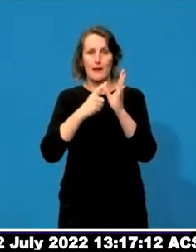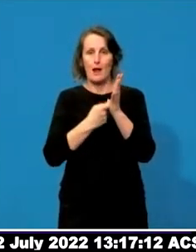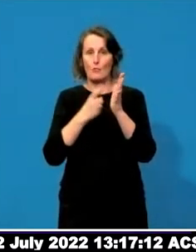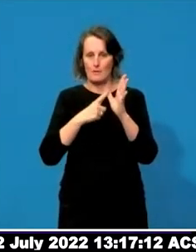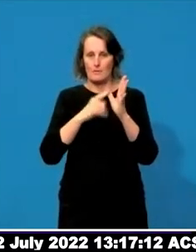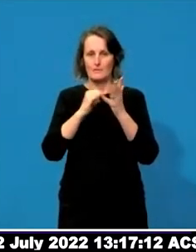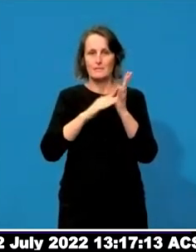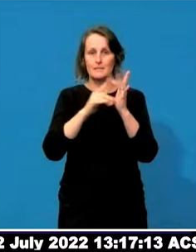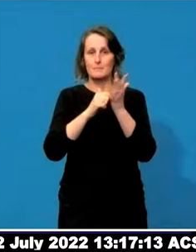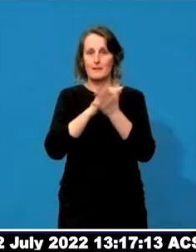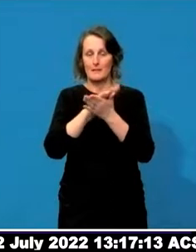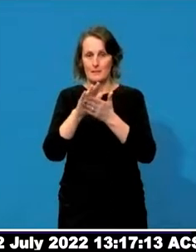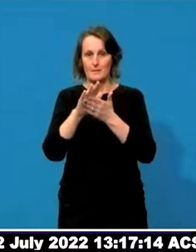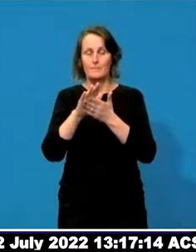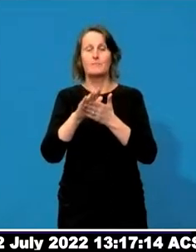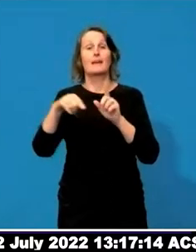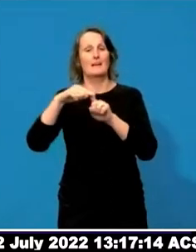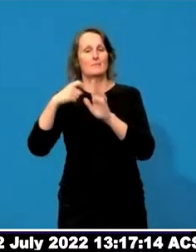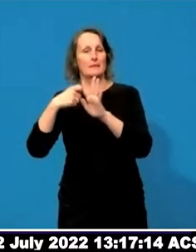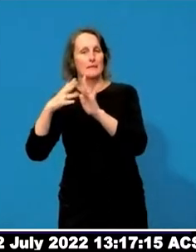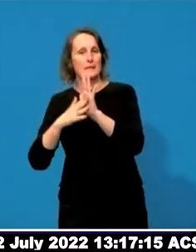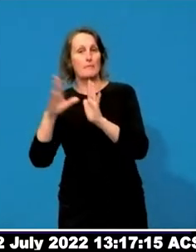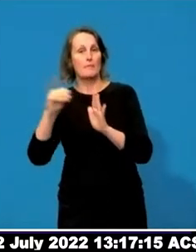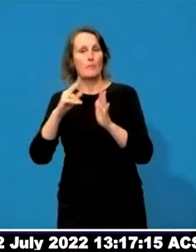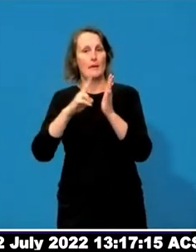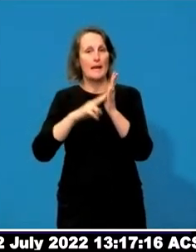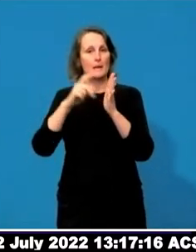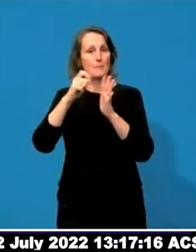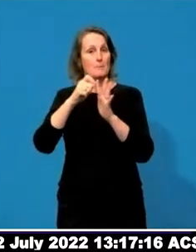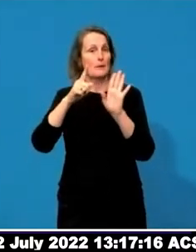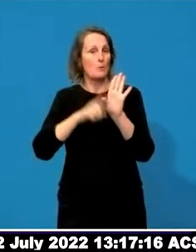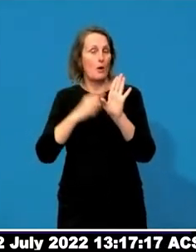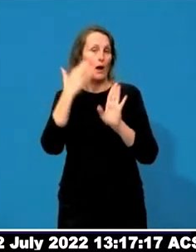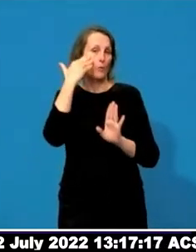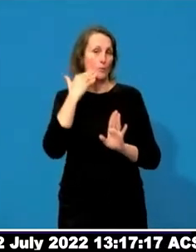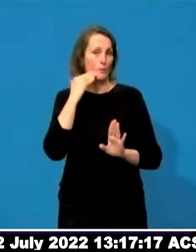NPY stands for Ngaanyatjarra Pitjantjatjara Yankunytjatjara,